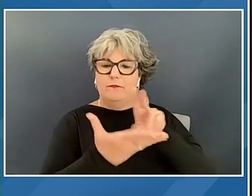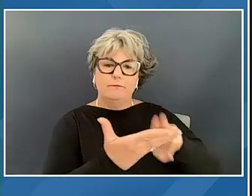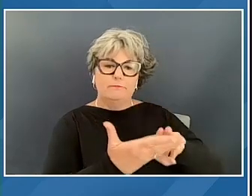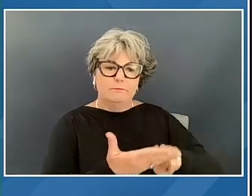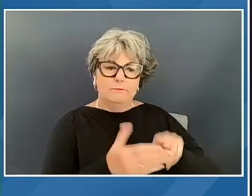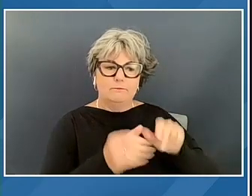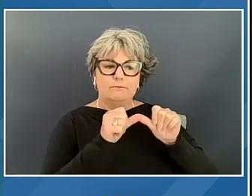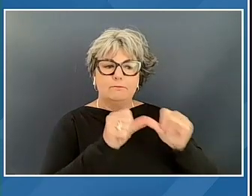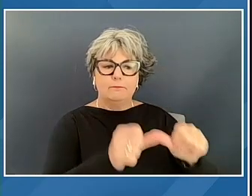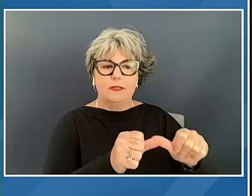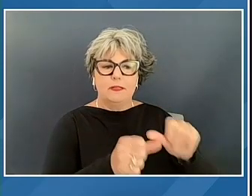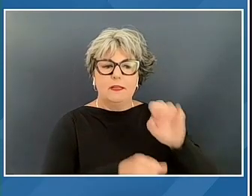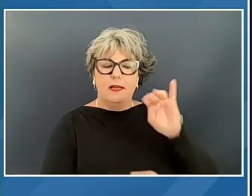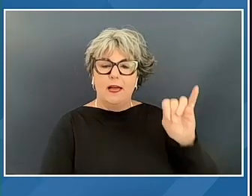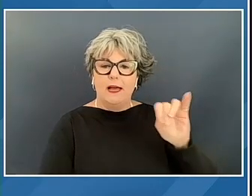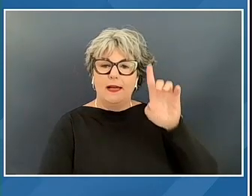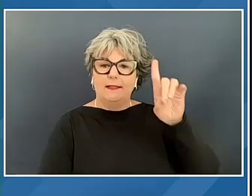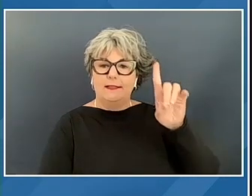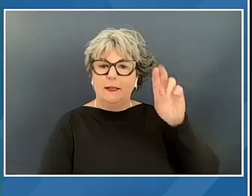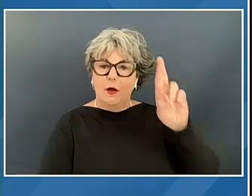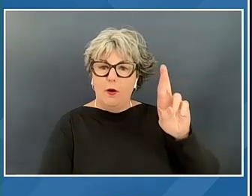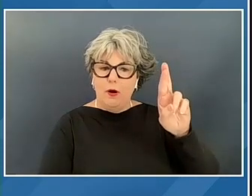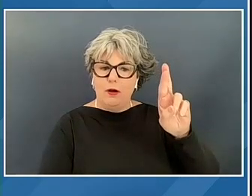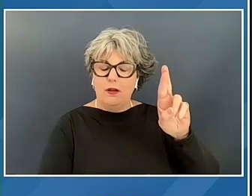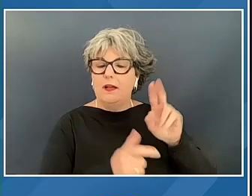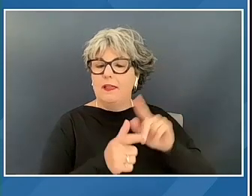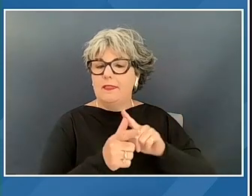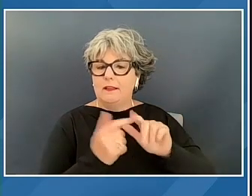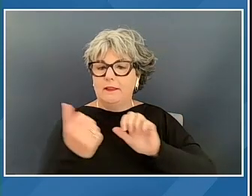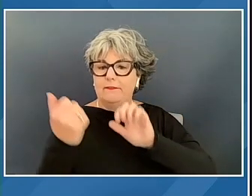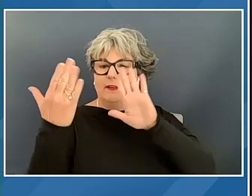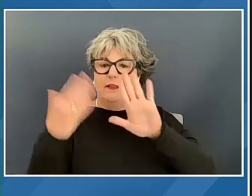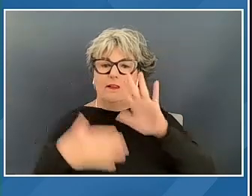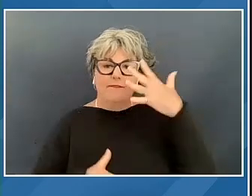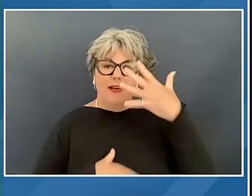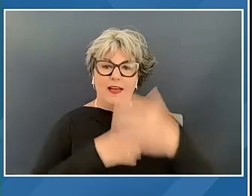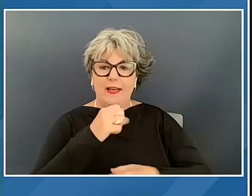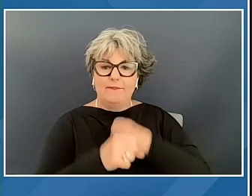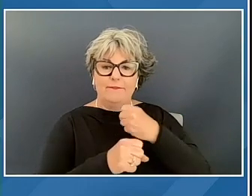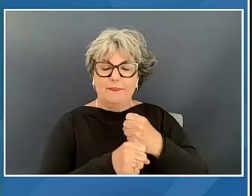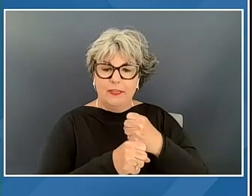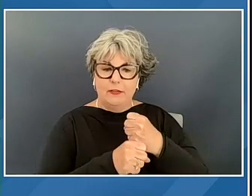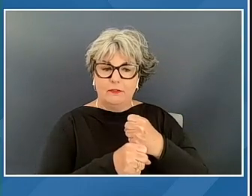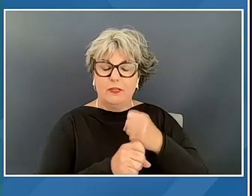IDR payment plan, which left them facing up to five years of accrued student loans following their bankruptcy case, which